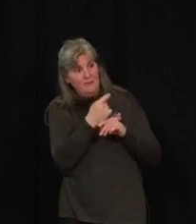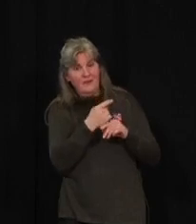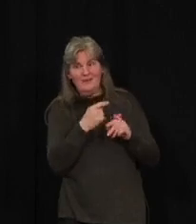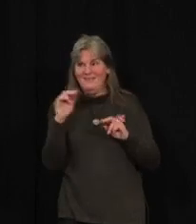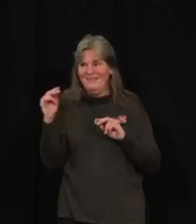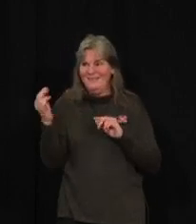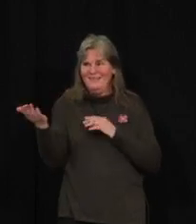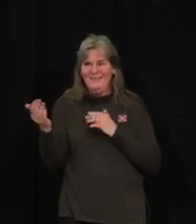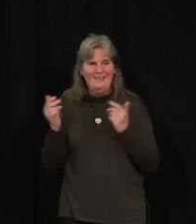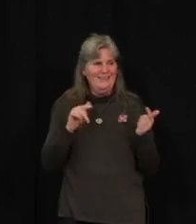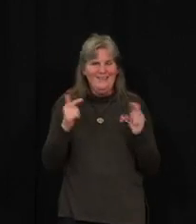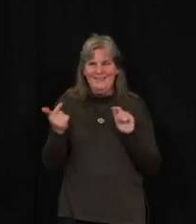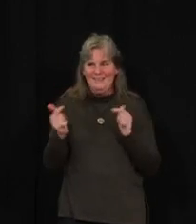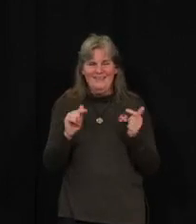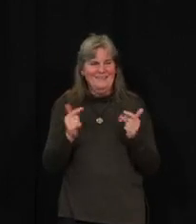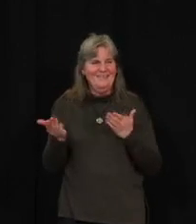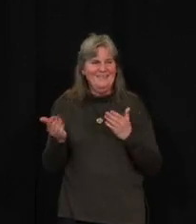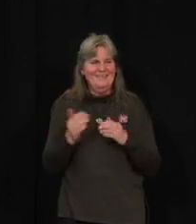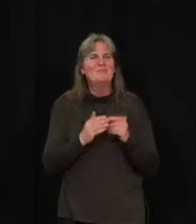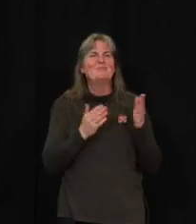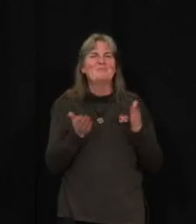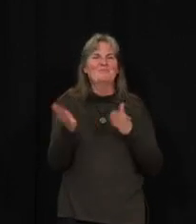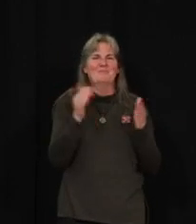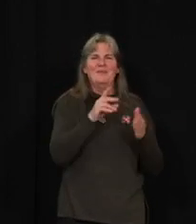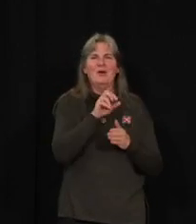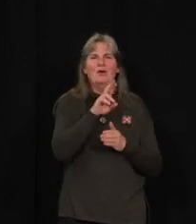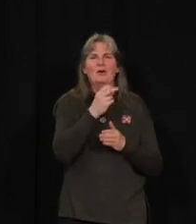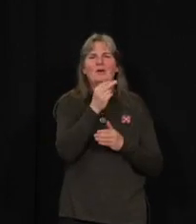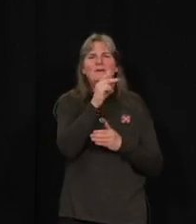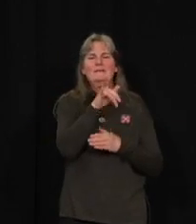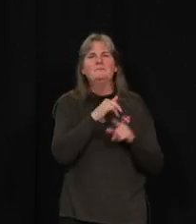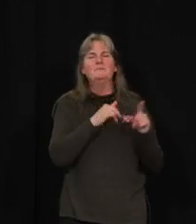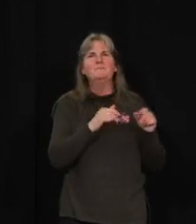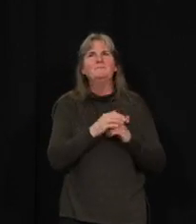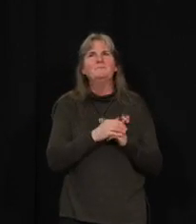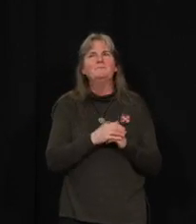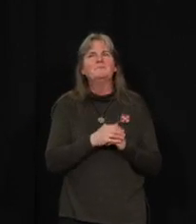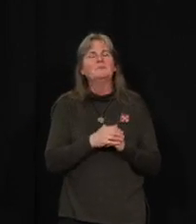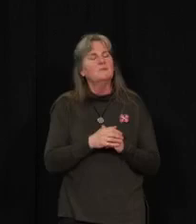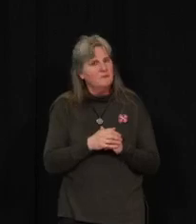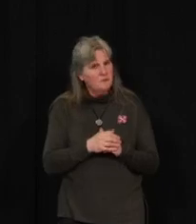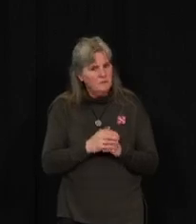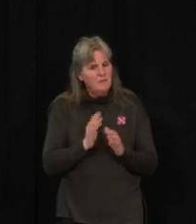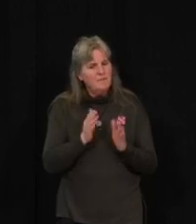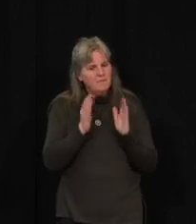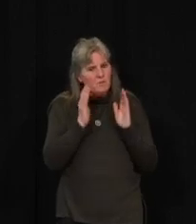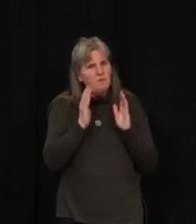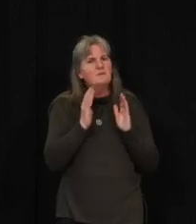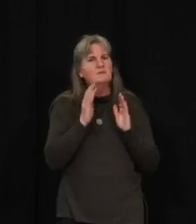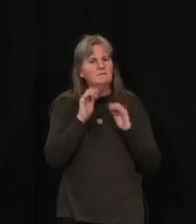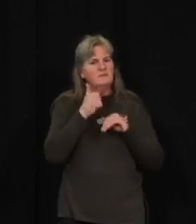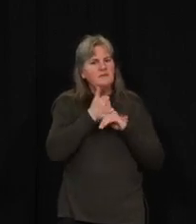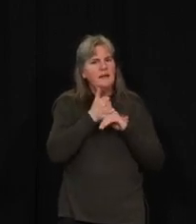I can add to it. Okay. It has certainly been a focus of establishing, at least in Whitehorse, the shelter and